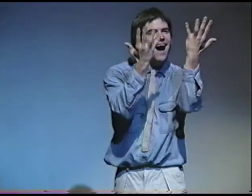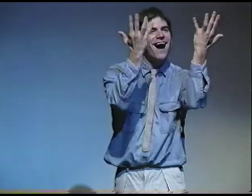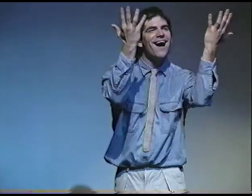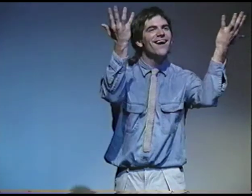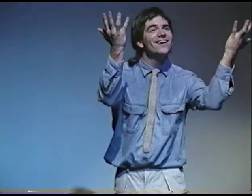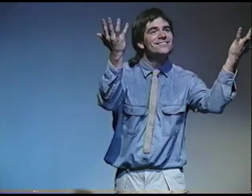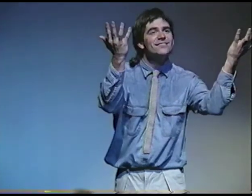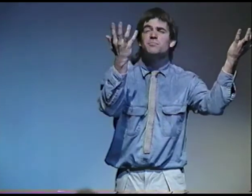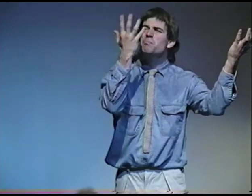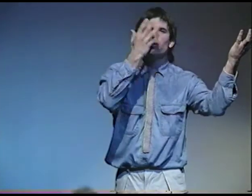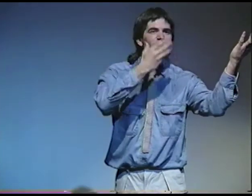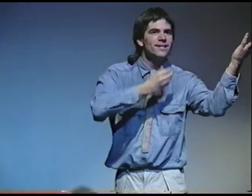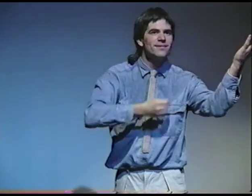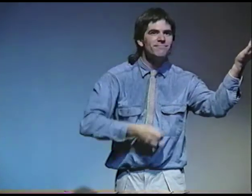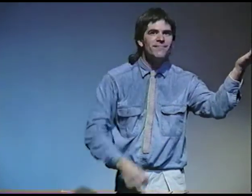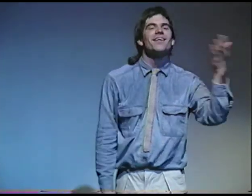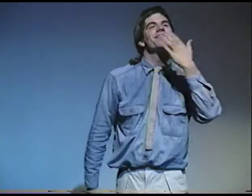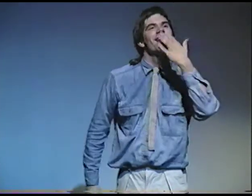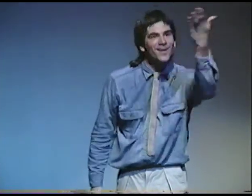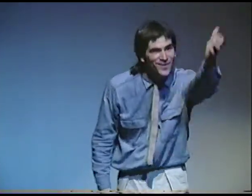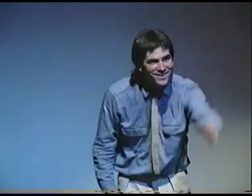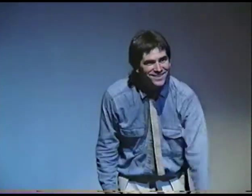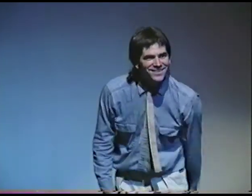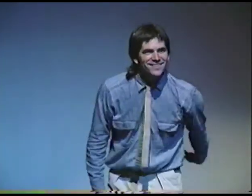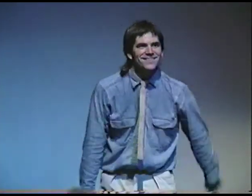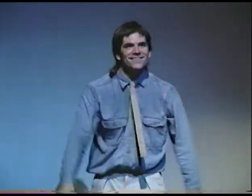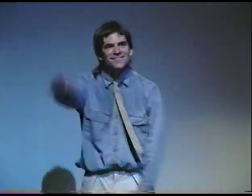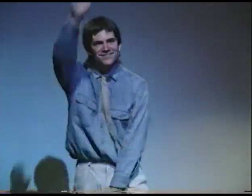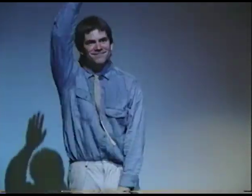from their hearts and through their hands. It's beautiful. Thank you.